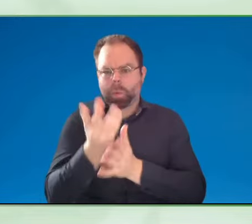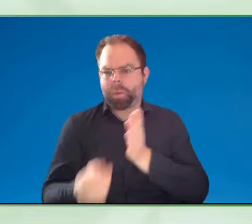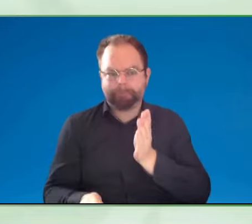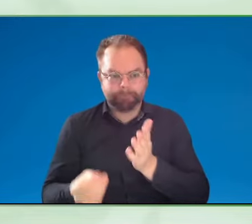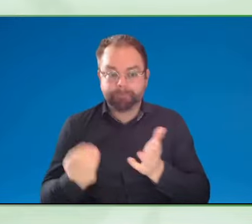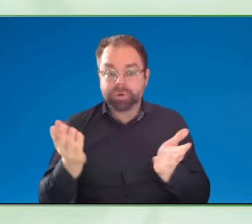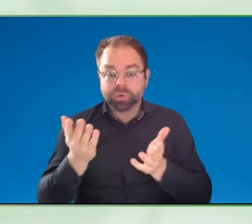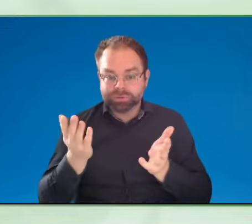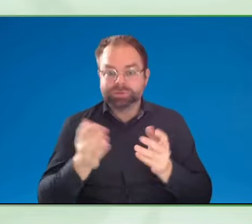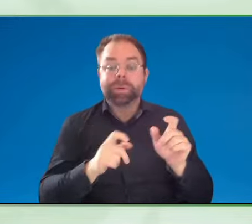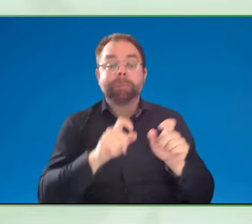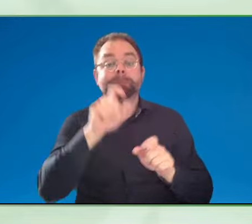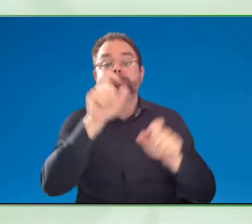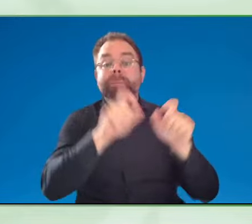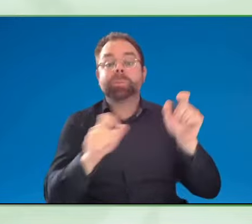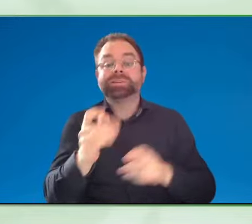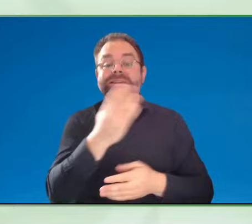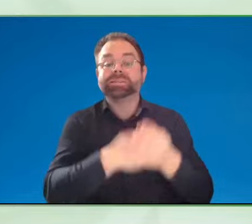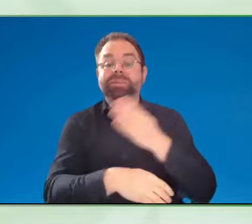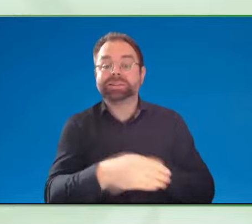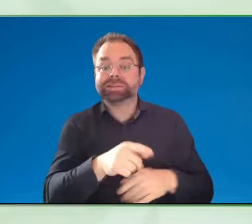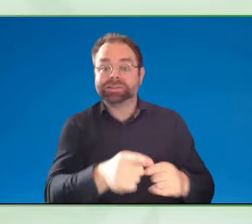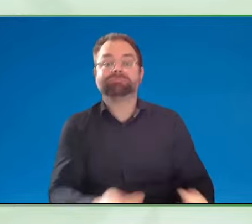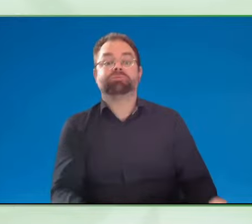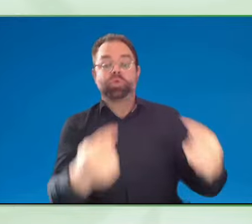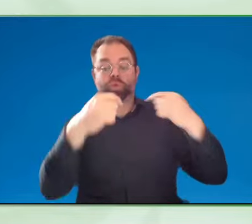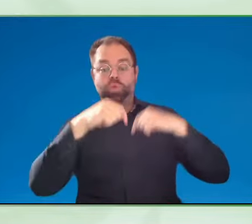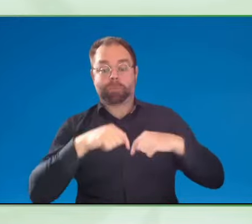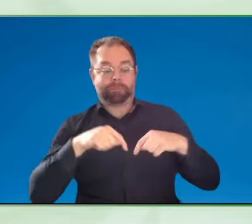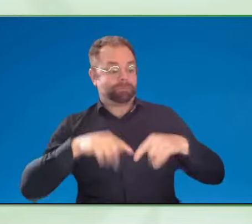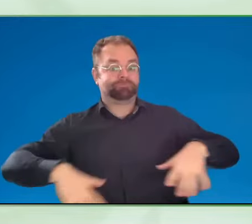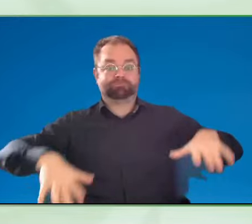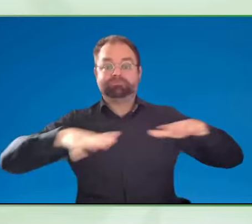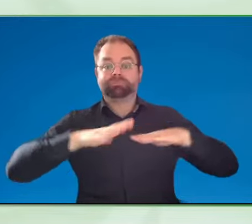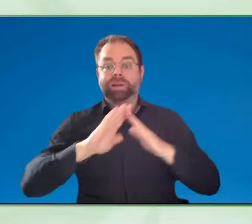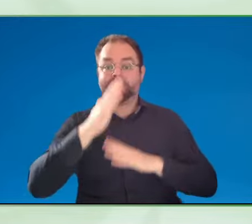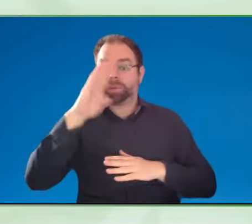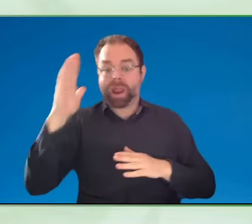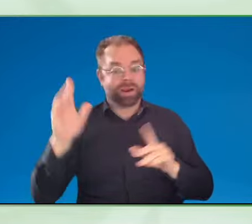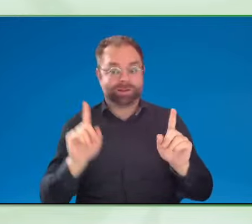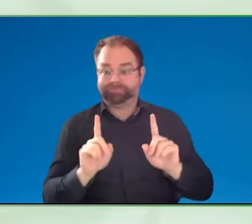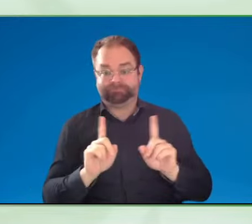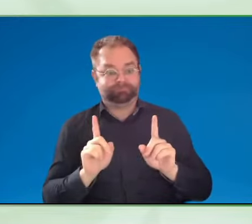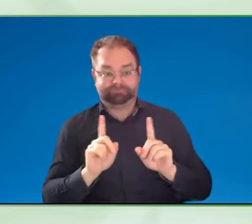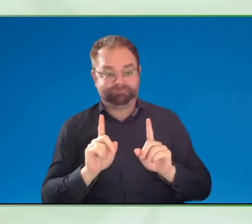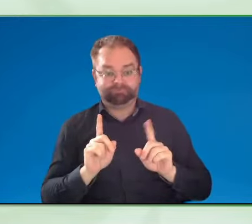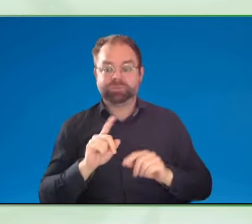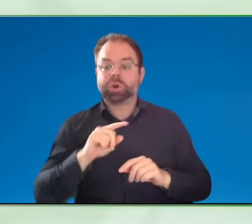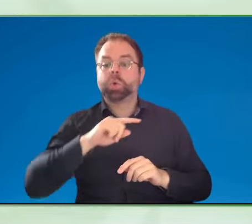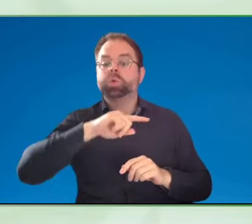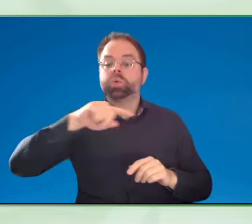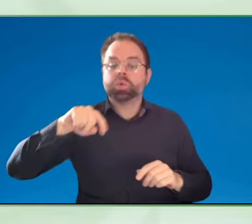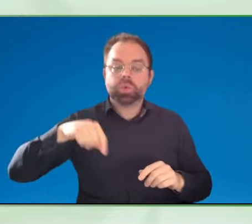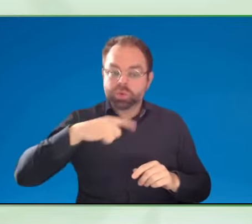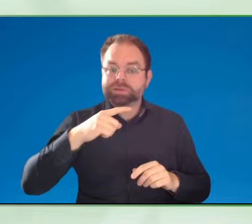So years back in 2016 I was given a very blessed opportunity to do this.